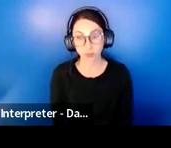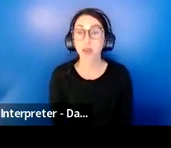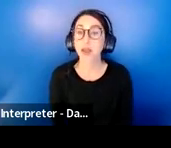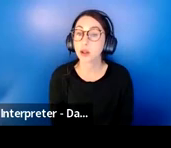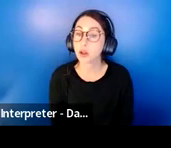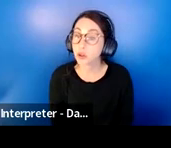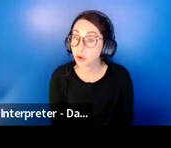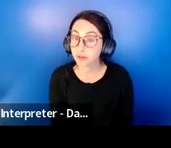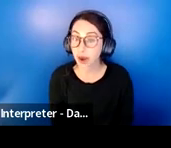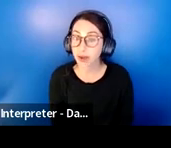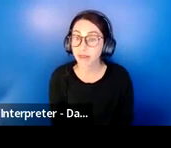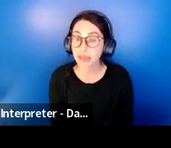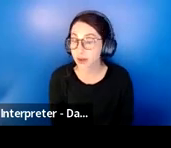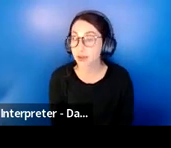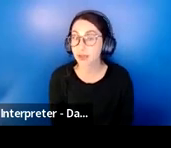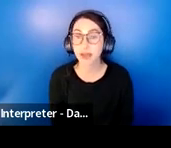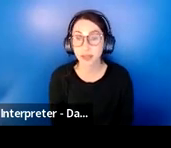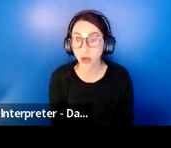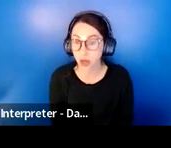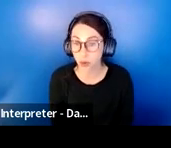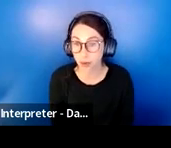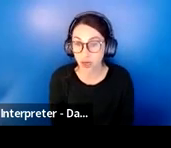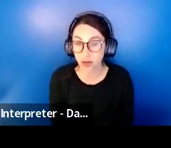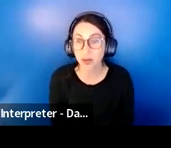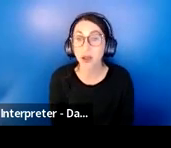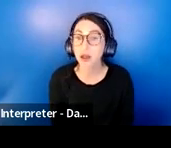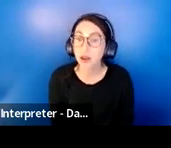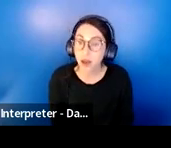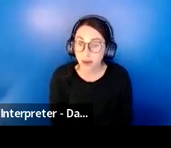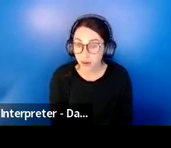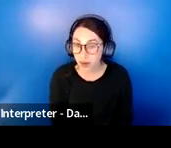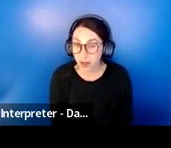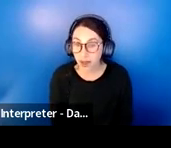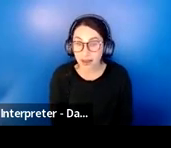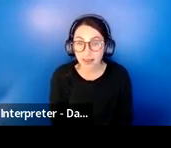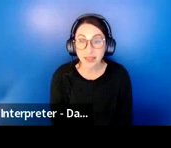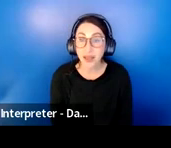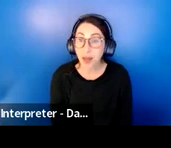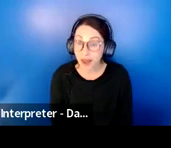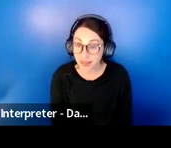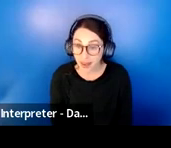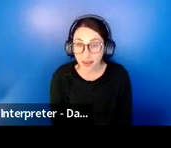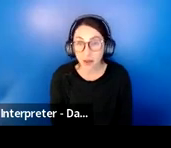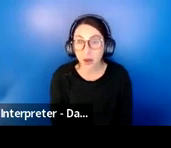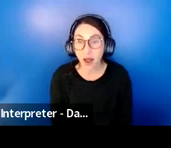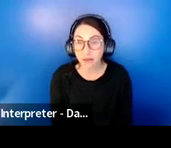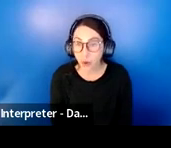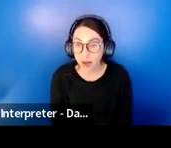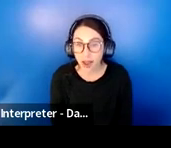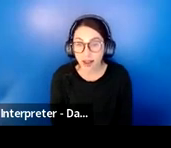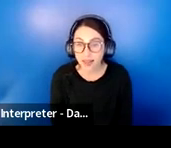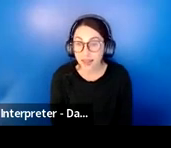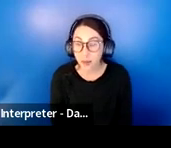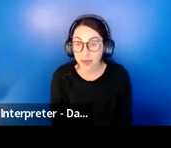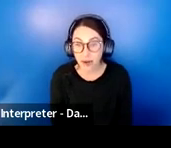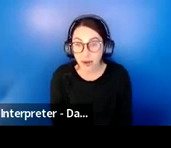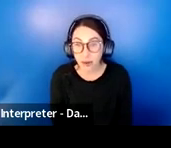ASL Interpreter - Danielle: include a variety of identities, as has already been mentioned, not everybody has the same accent, not everyone has the same identity.